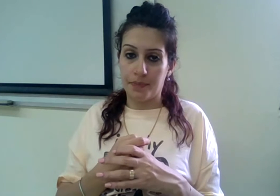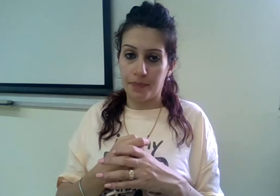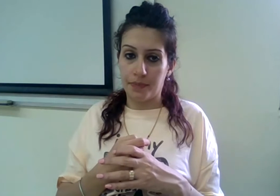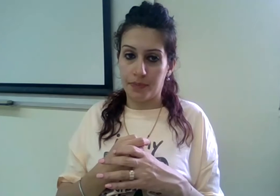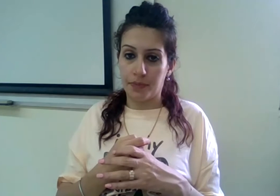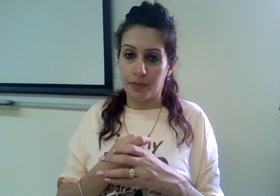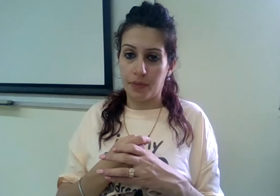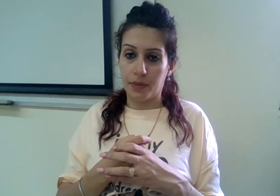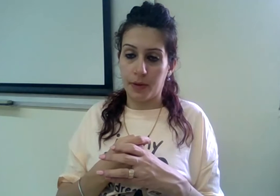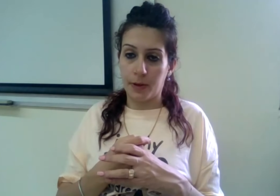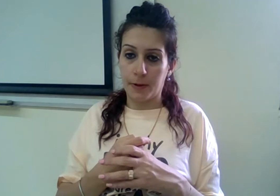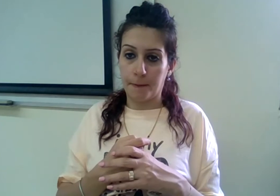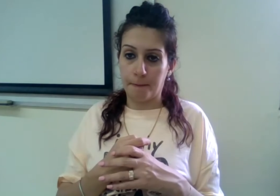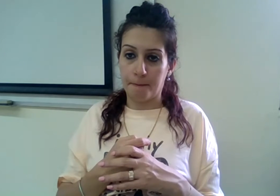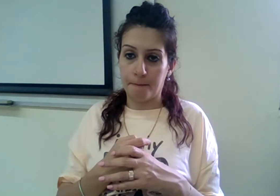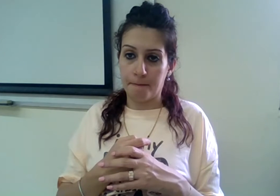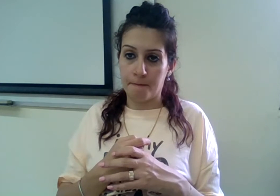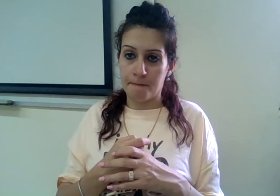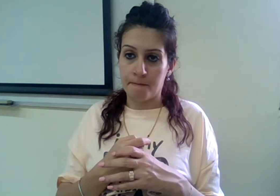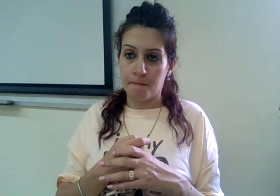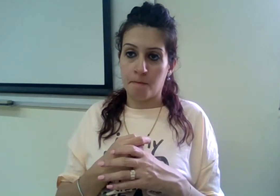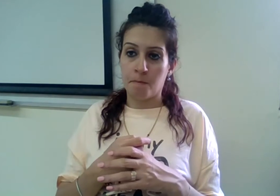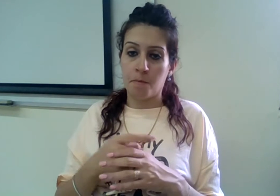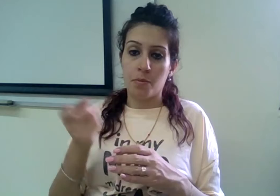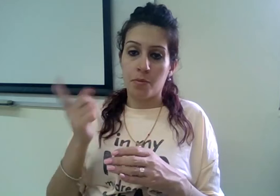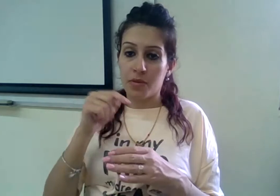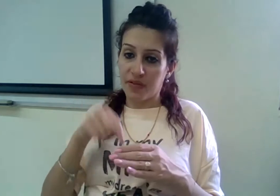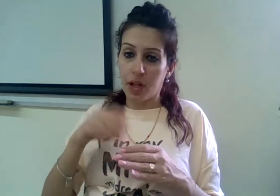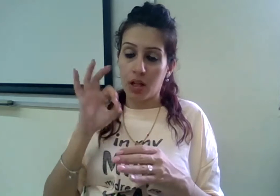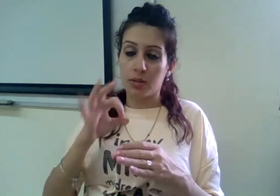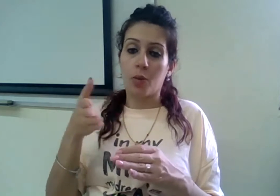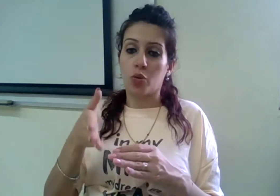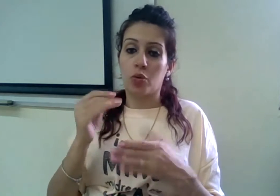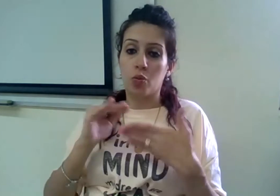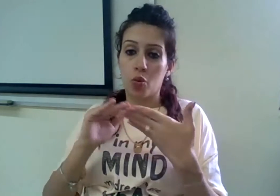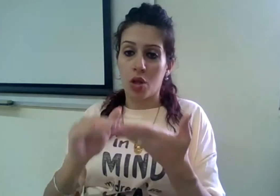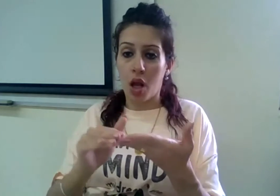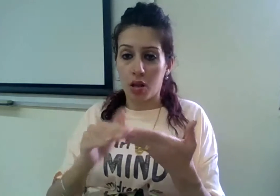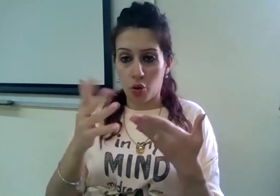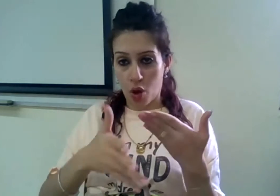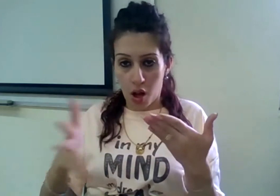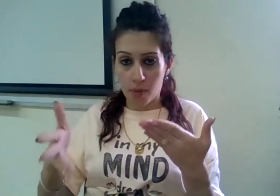Dr. Eszter's comment with regards to the delineation of roles